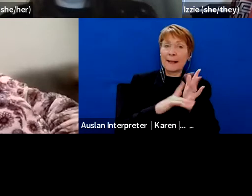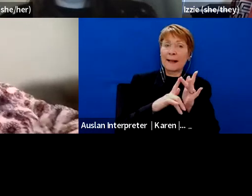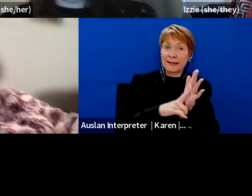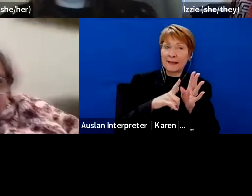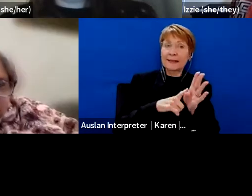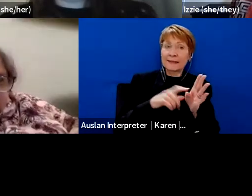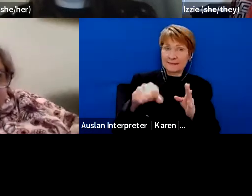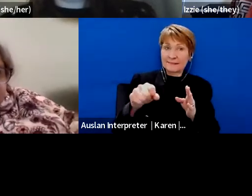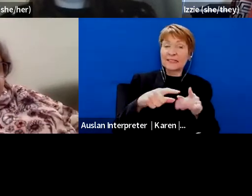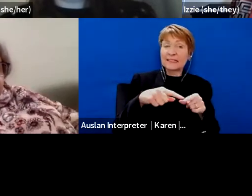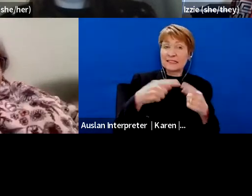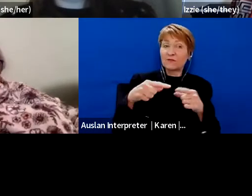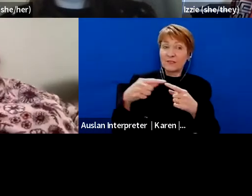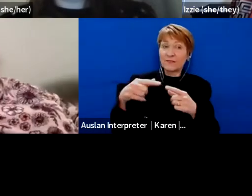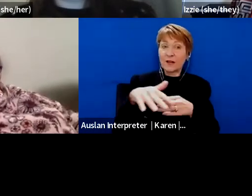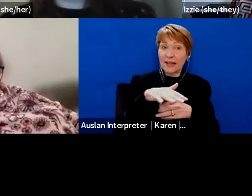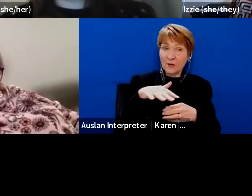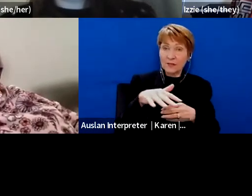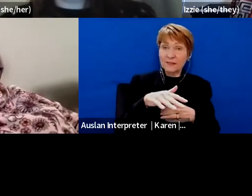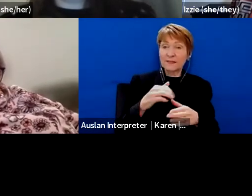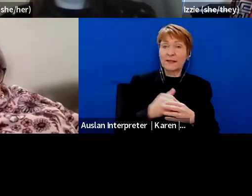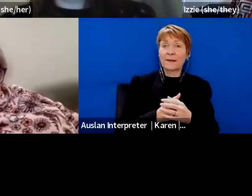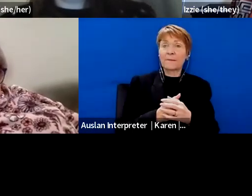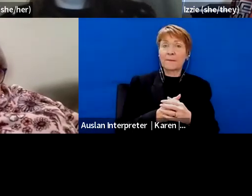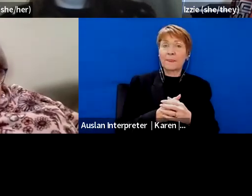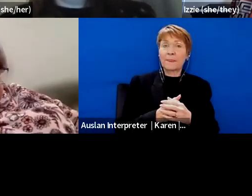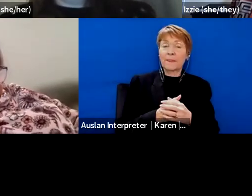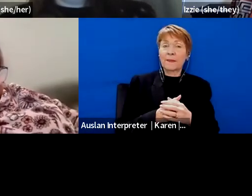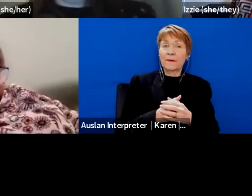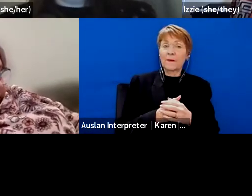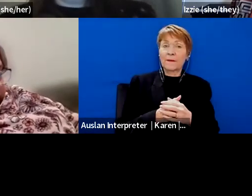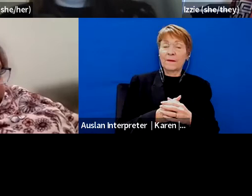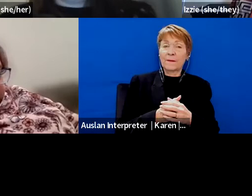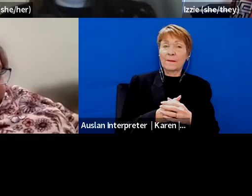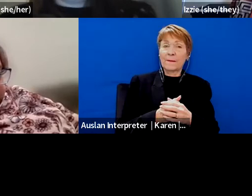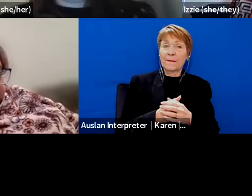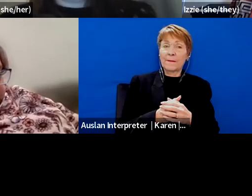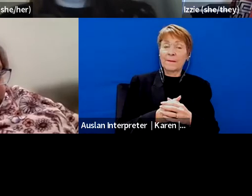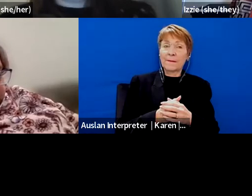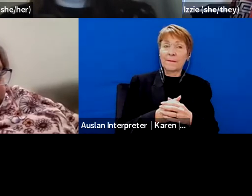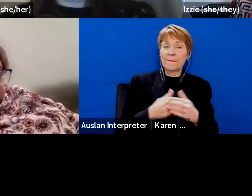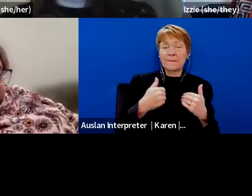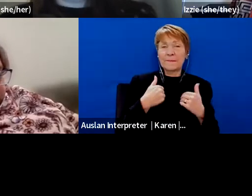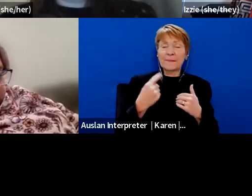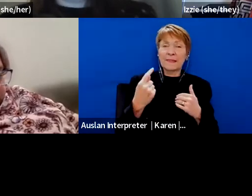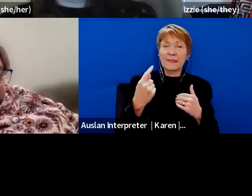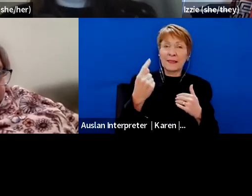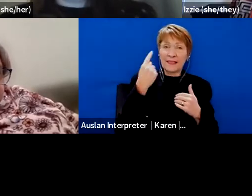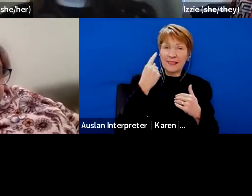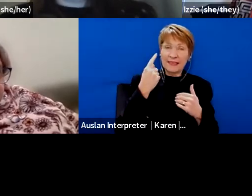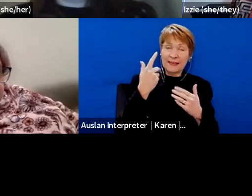Yes, you know, different areas but for me, I suppose.